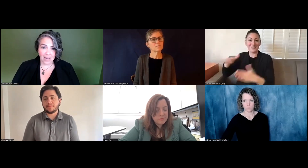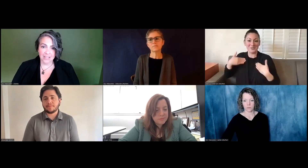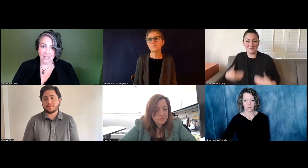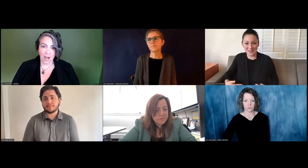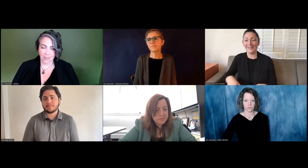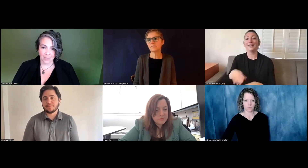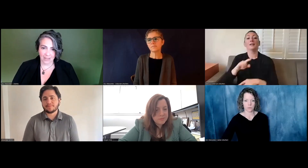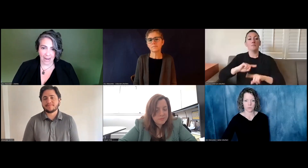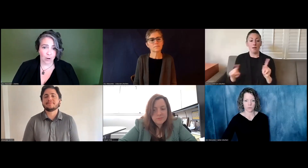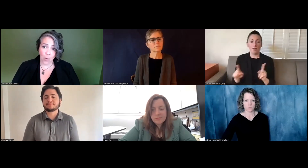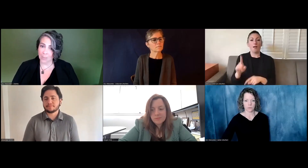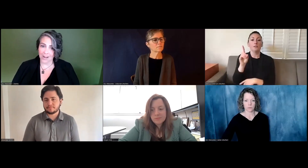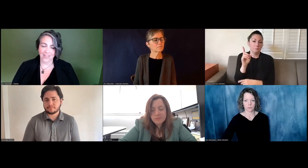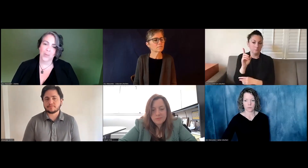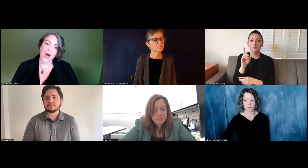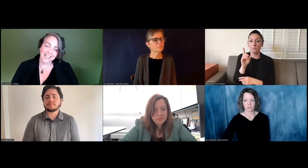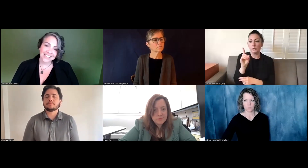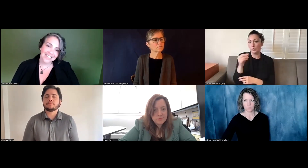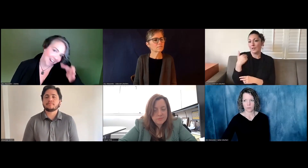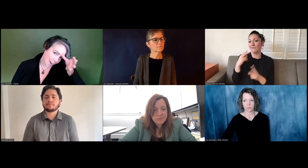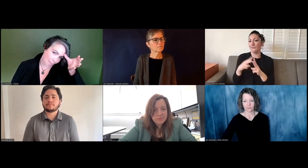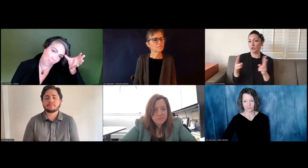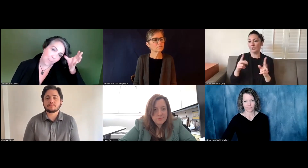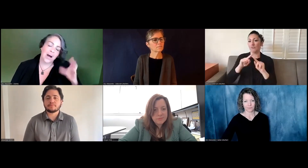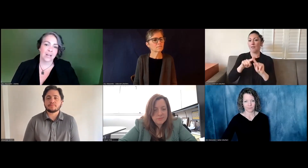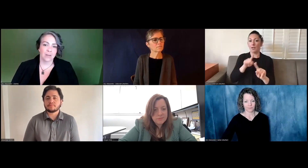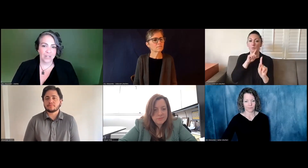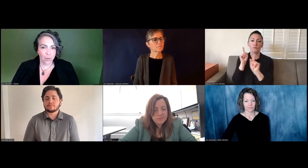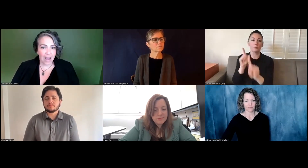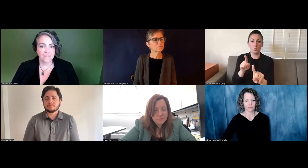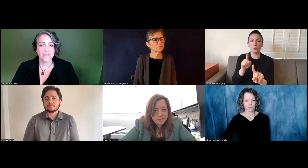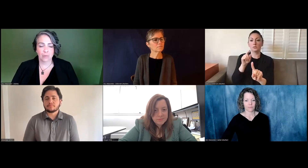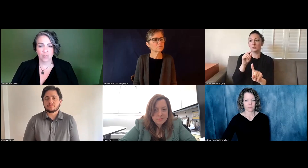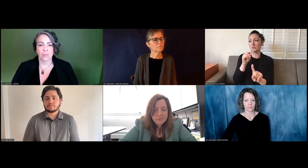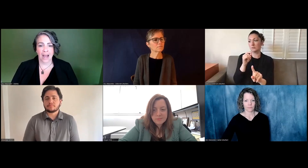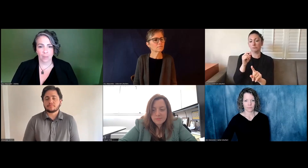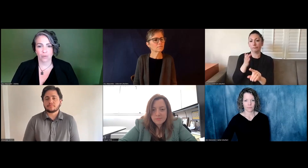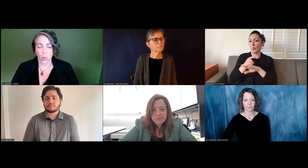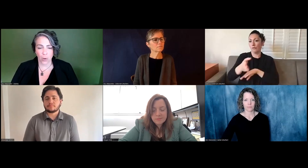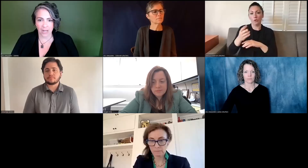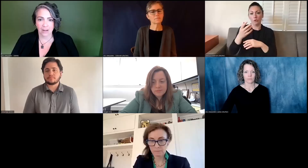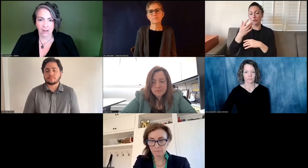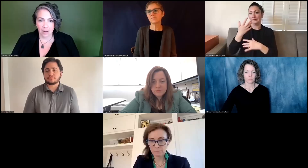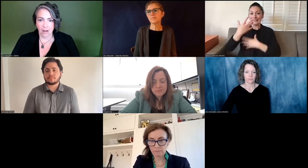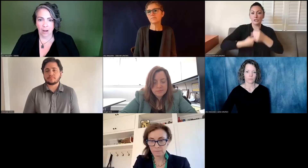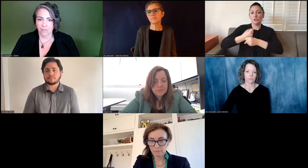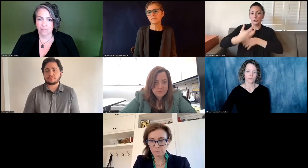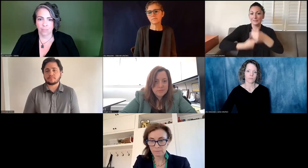is not something that I know, I'm not in their body. But we do have a very reliable reporting